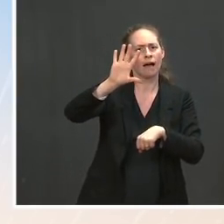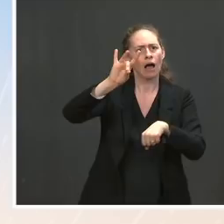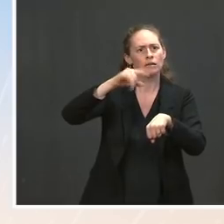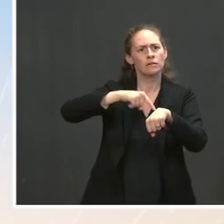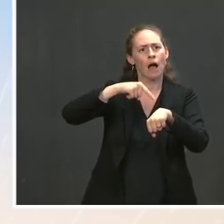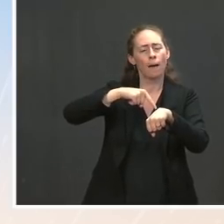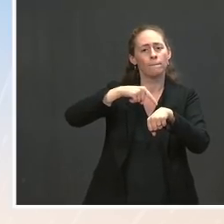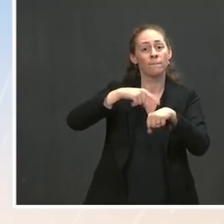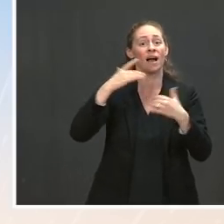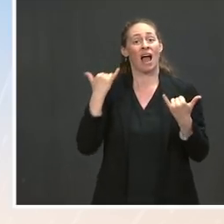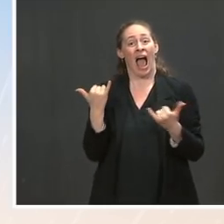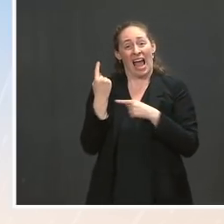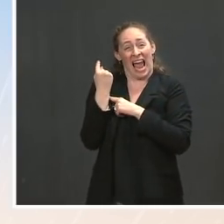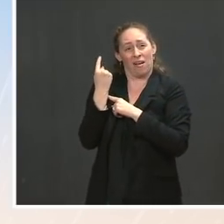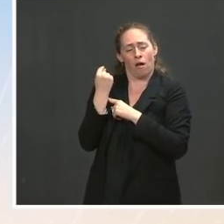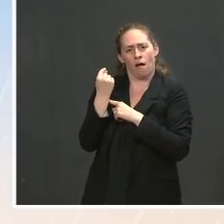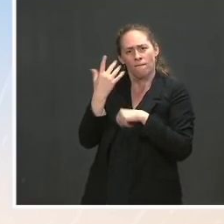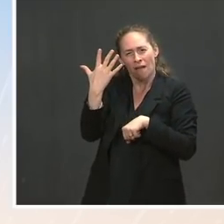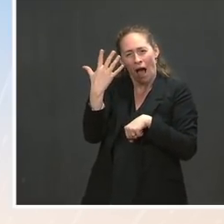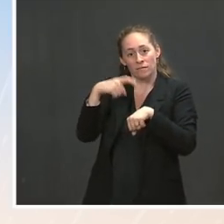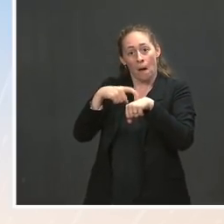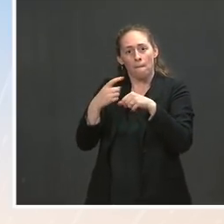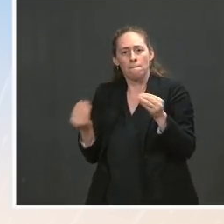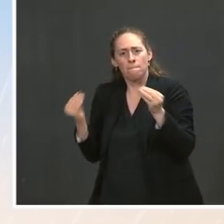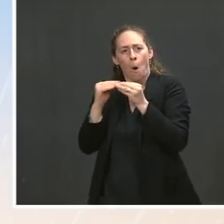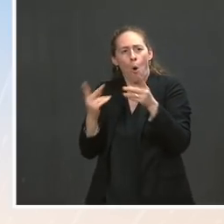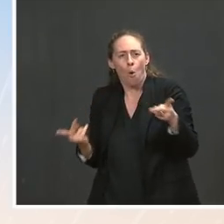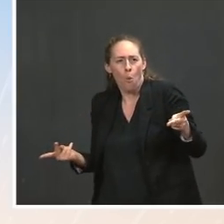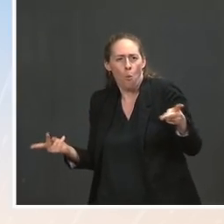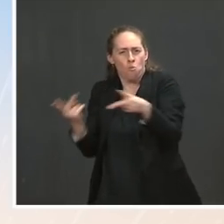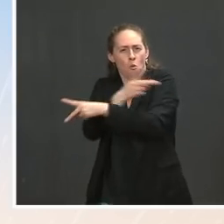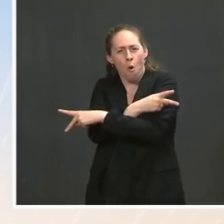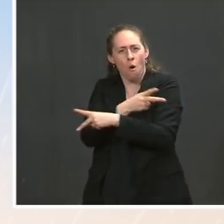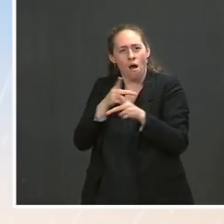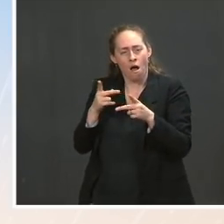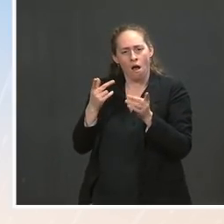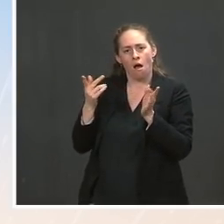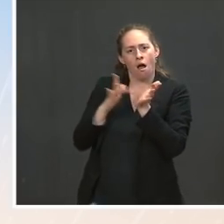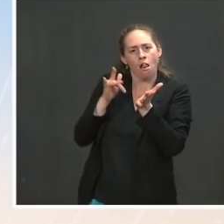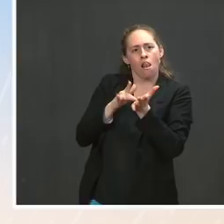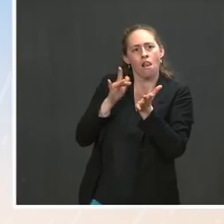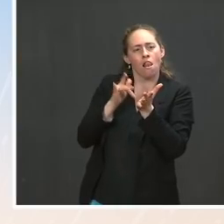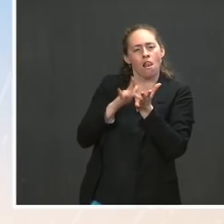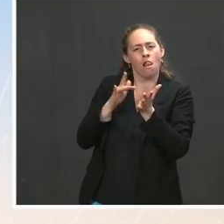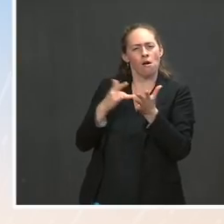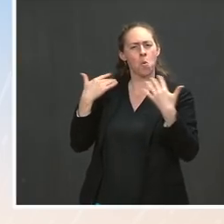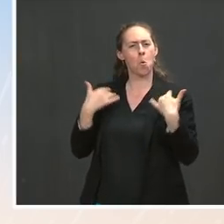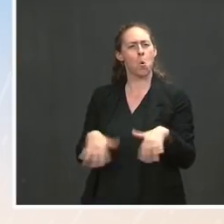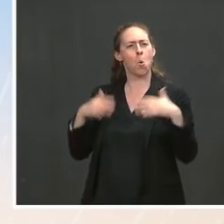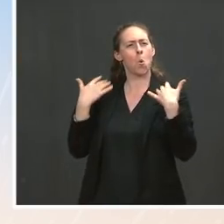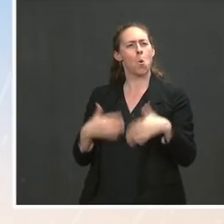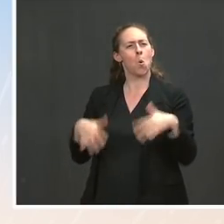It is not being for the intended purpose. It is being abused. And yes, there are scenarios, as it relates to voting rights,